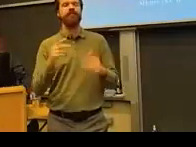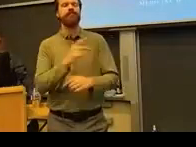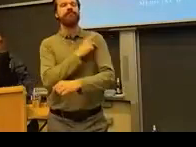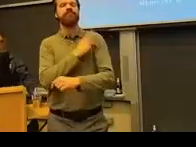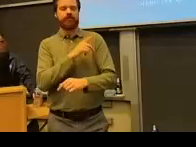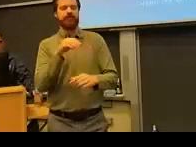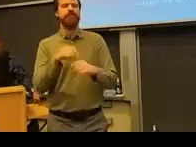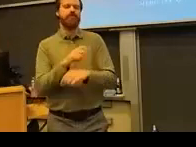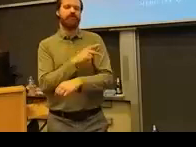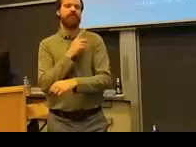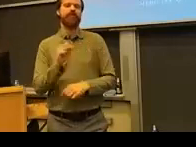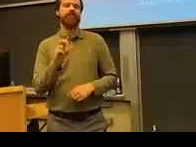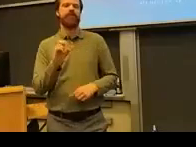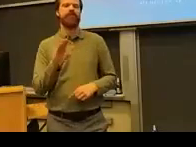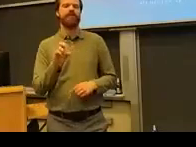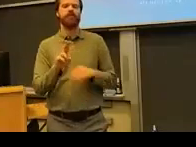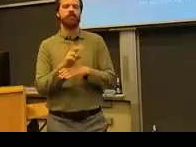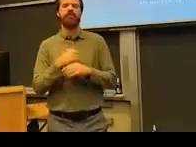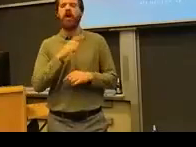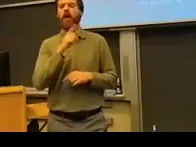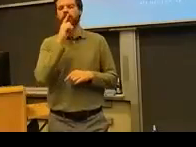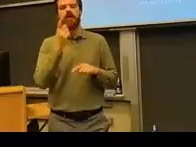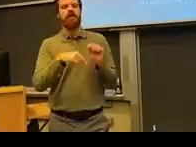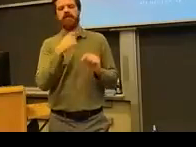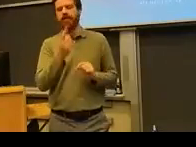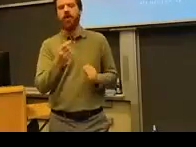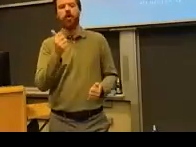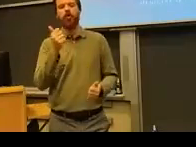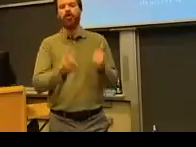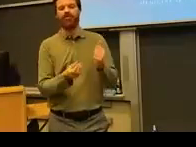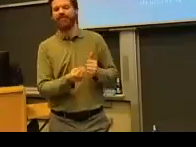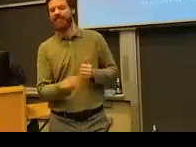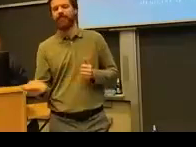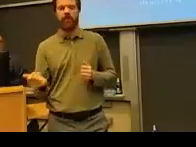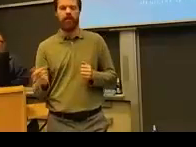substance use treatment I can't tell you which one of these or which several of these account